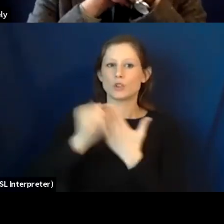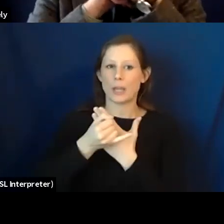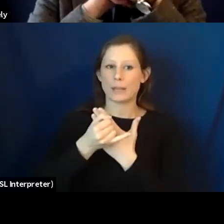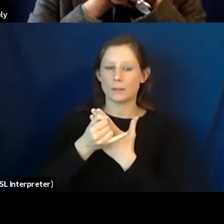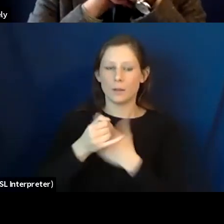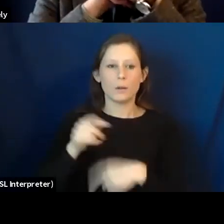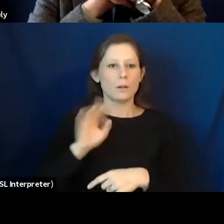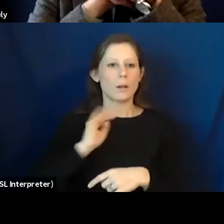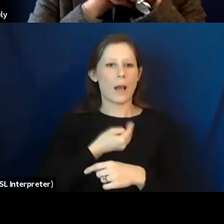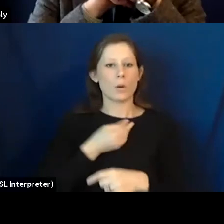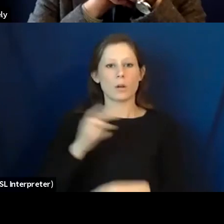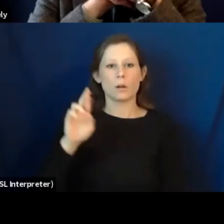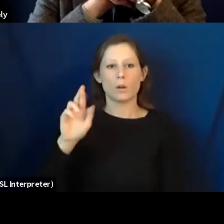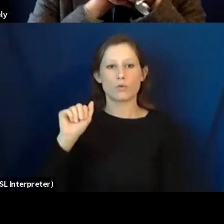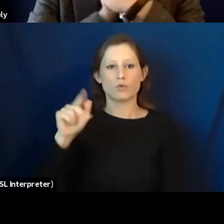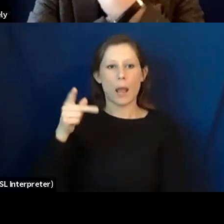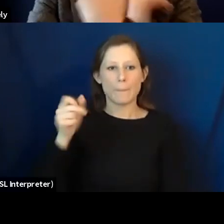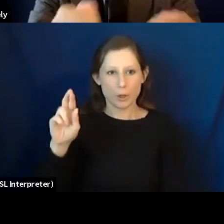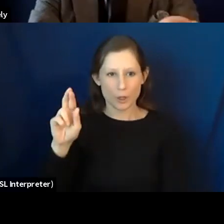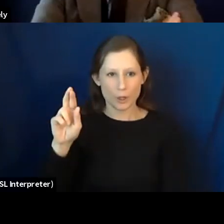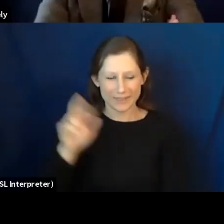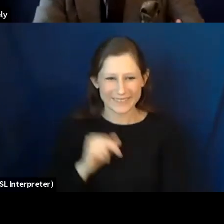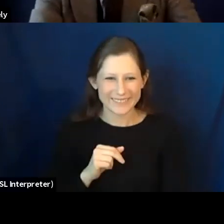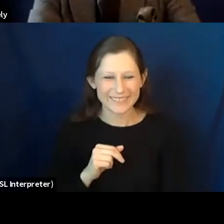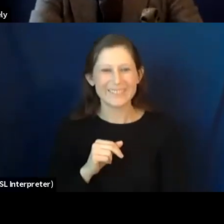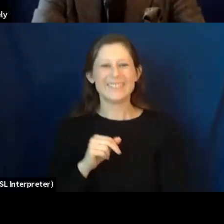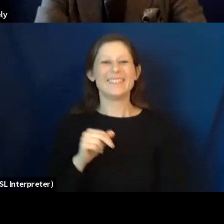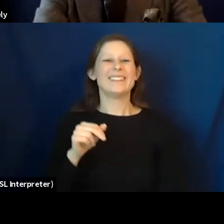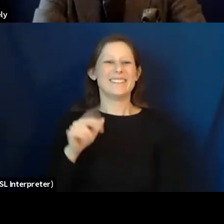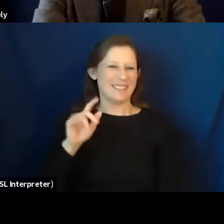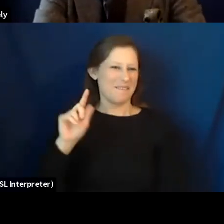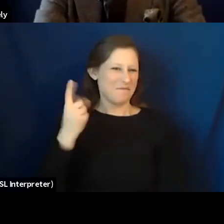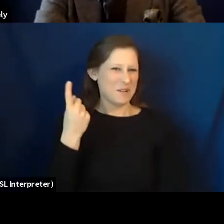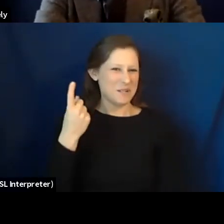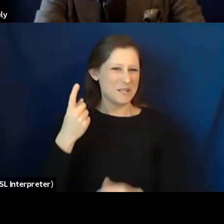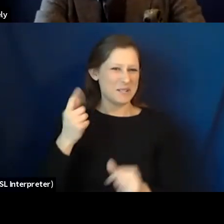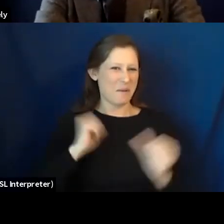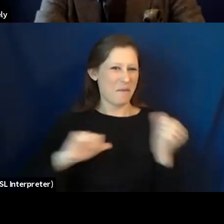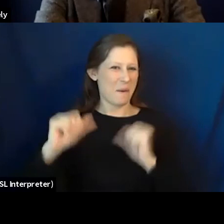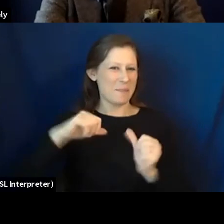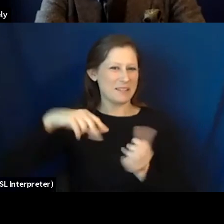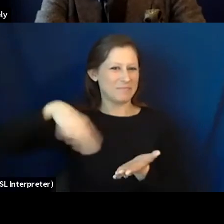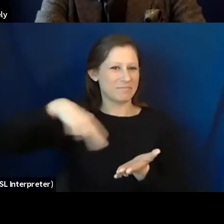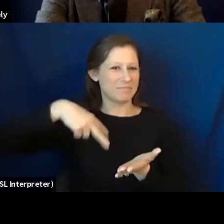uh and and in their very first performance that we did outside of vintage vinyl and then